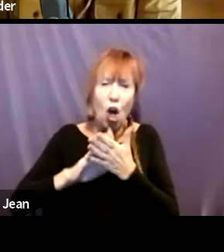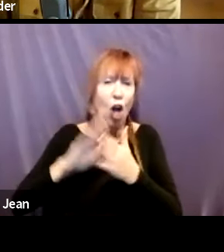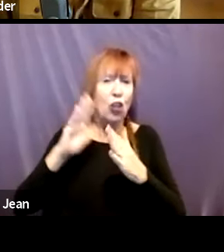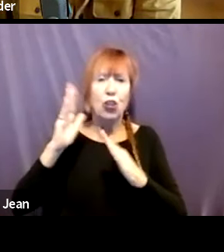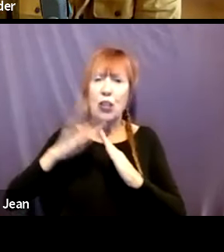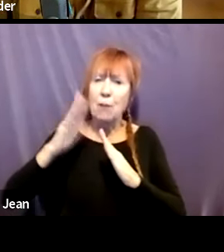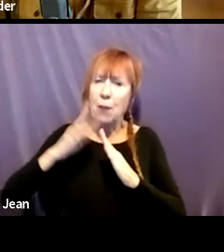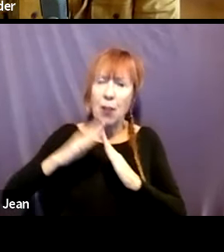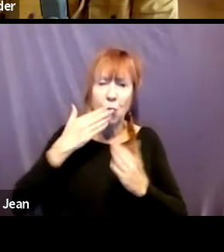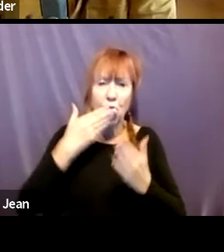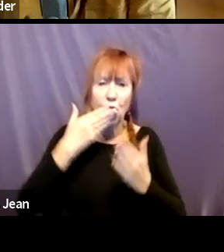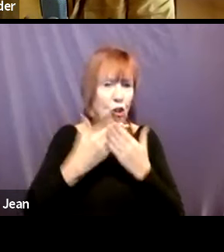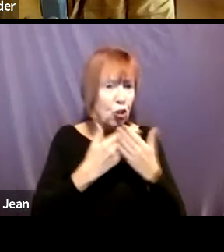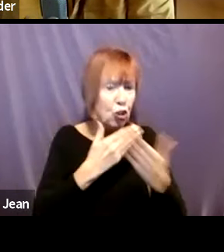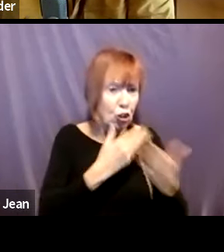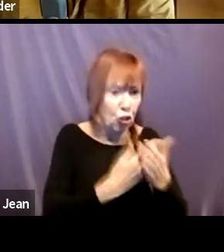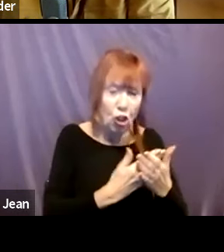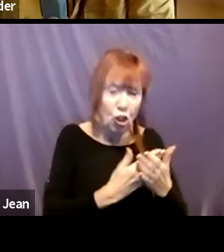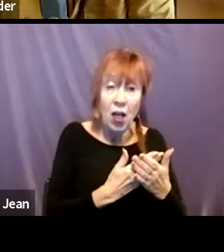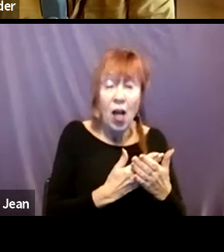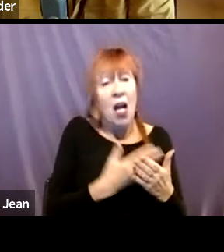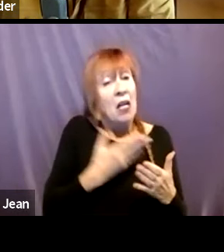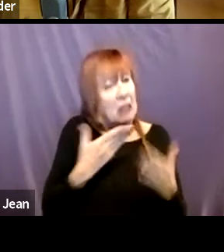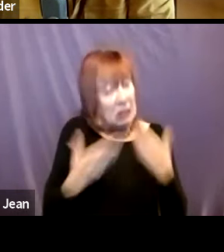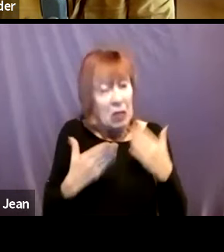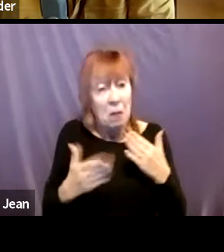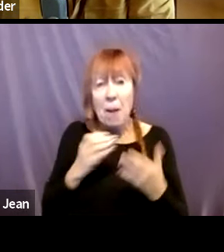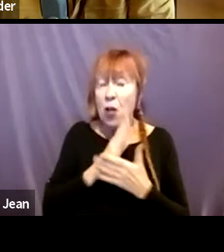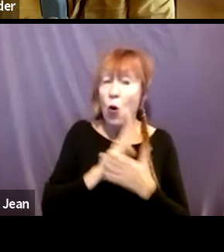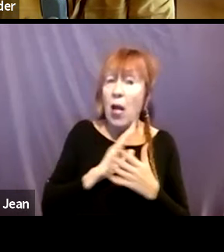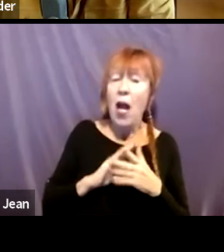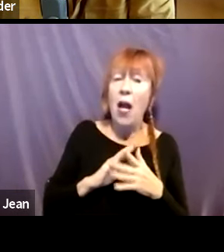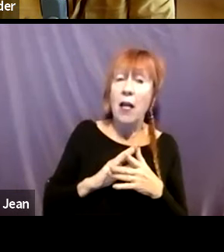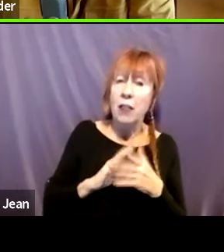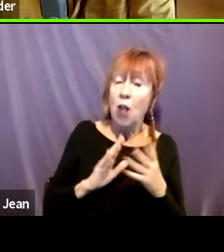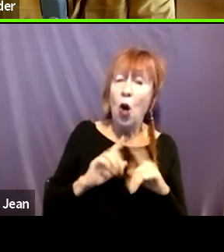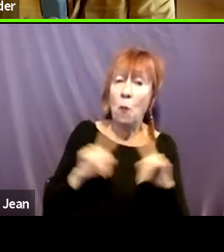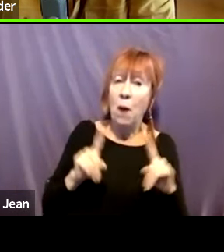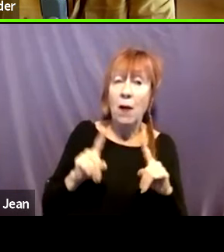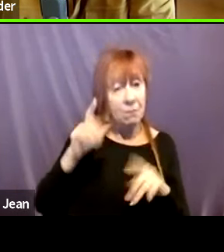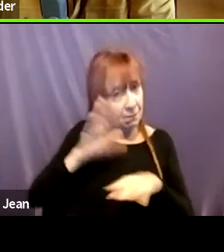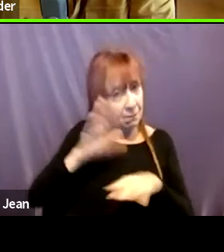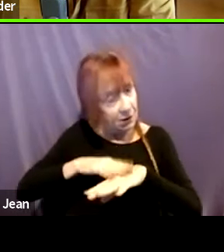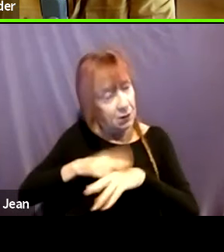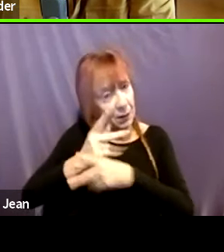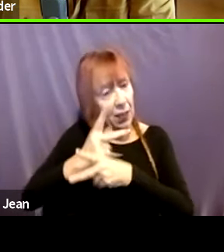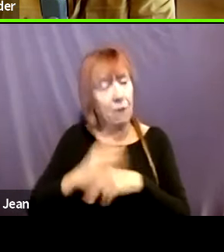it's necessarily a seniority thing, or anything like that. Yeah. I would say--